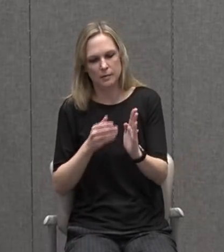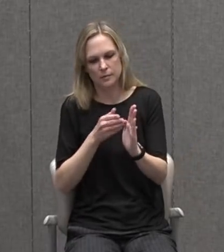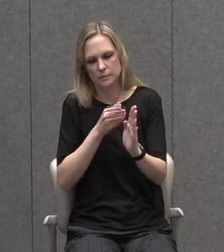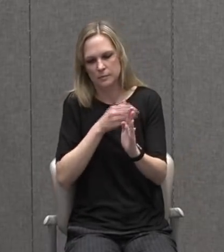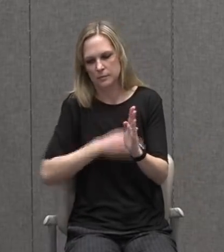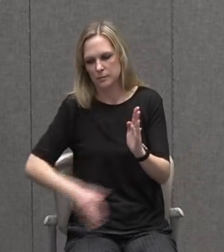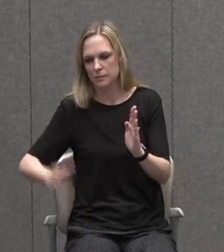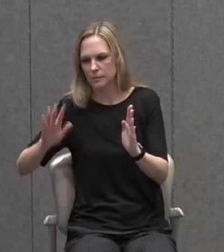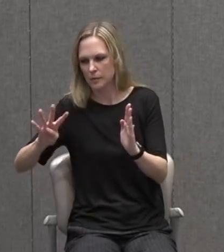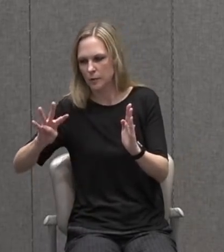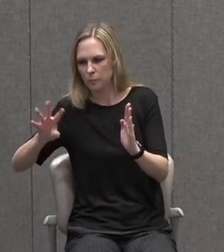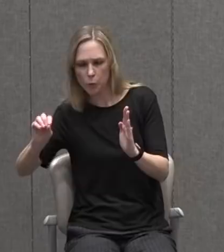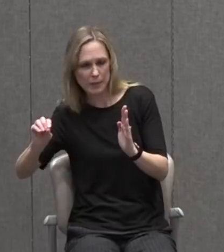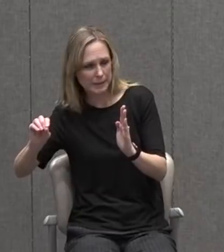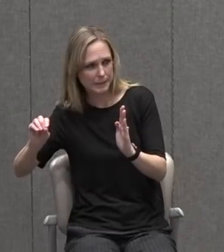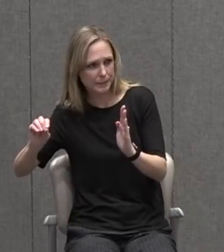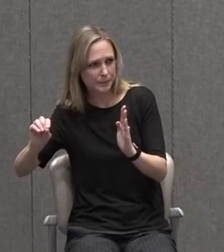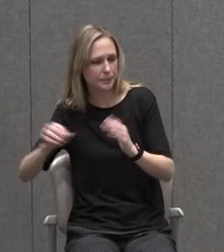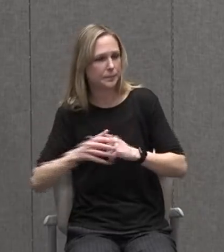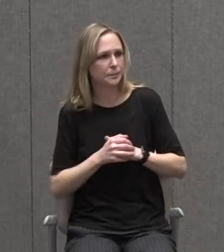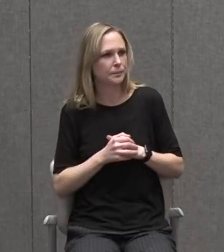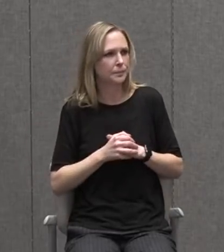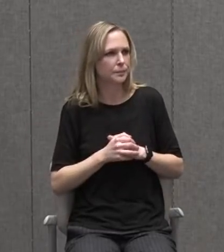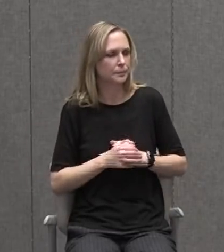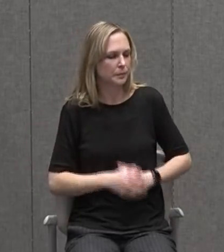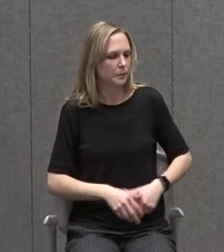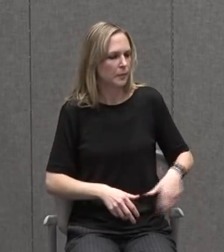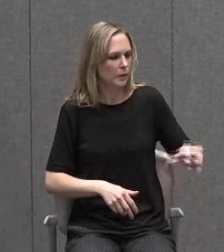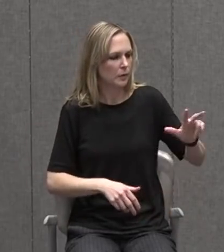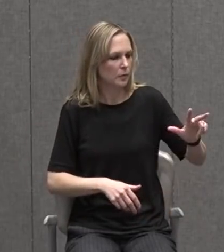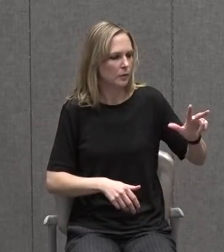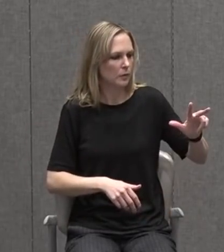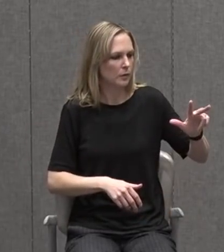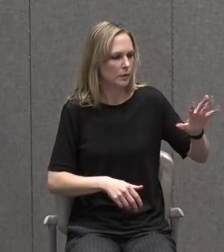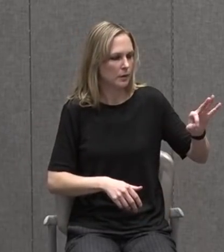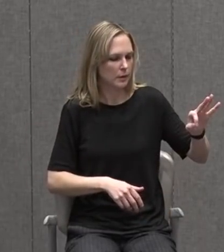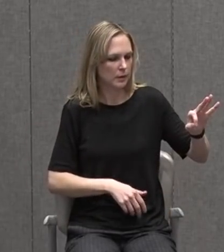All right, so halfway between that 39.500, let's see,